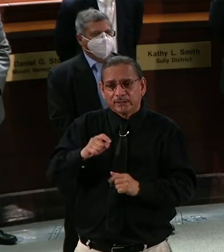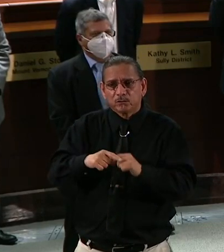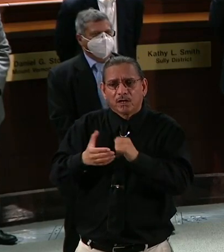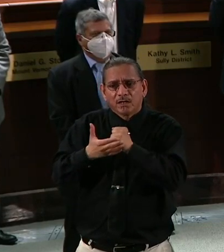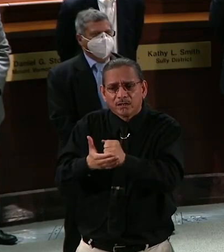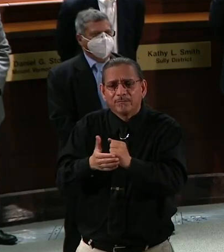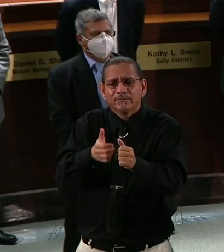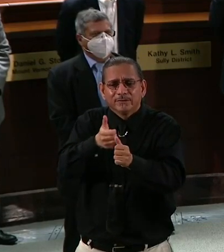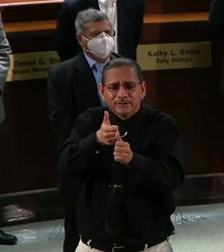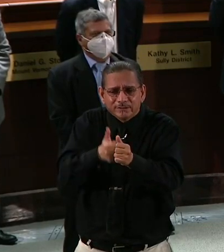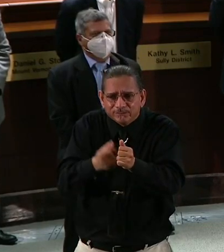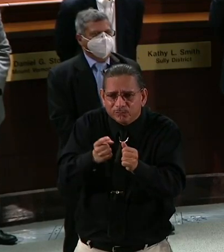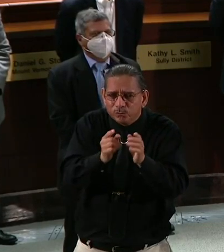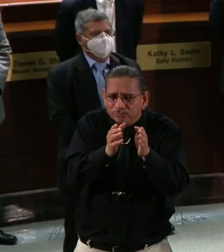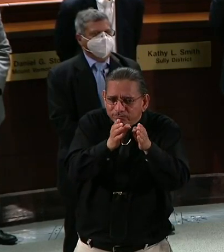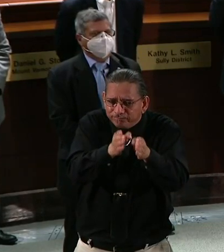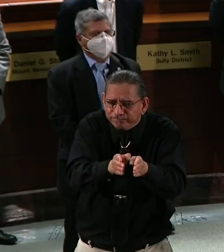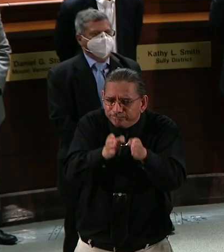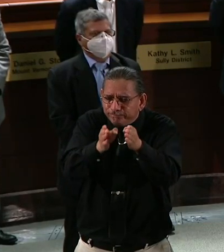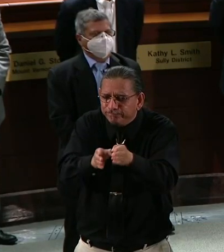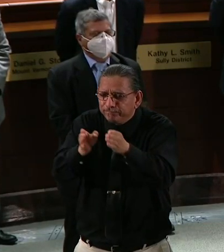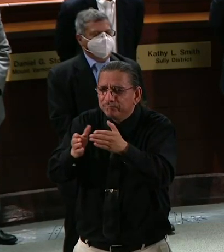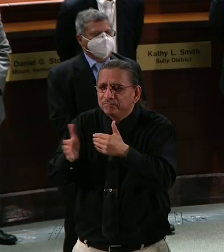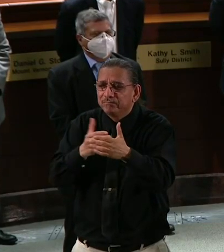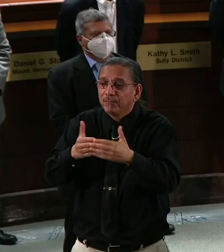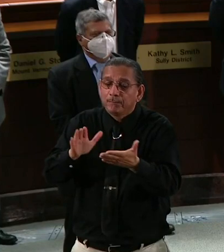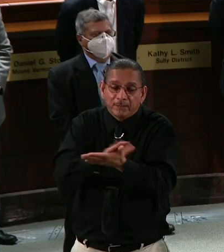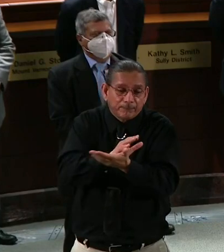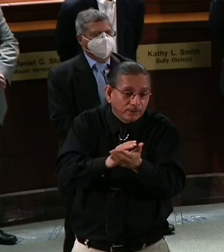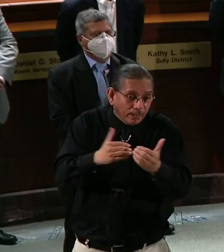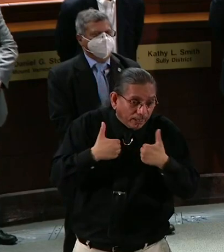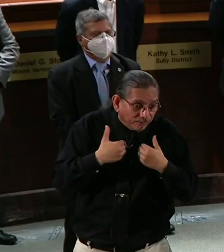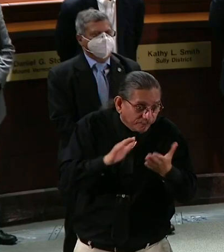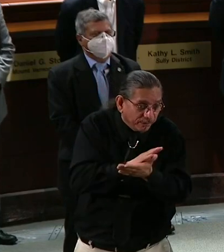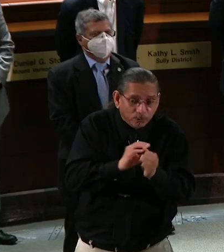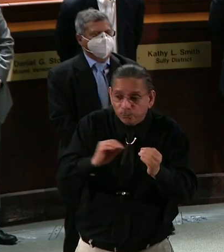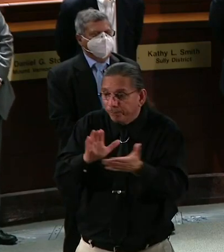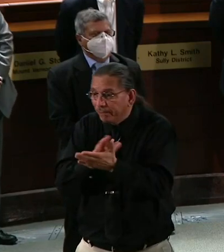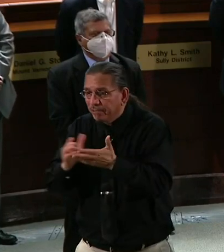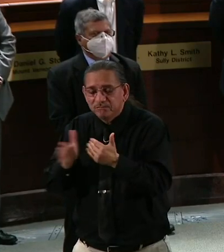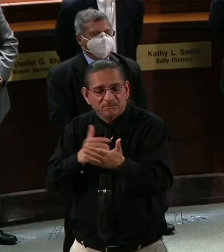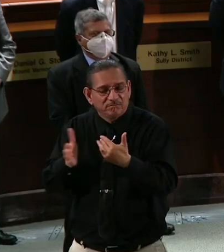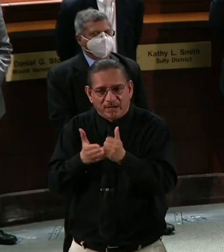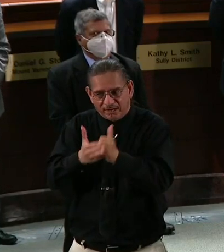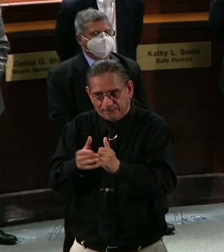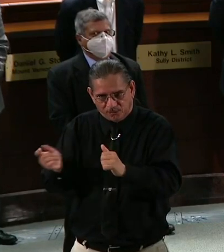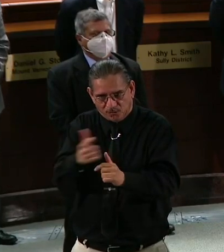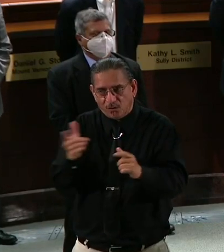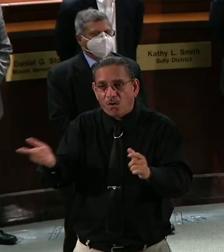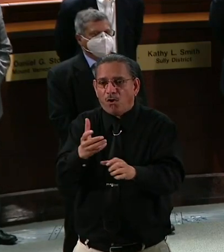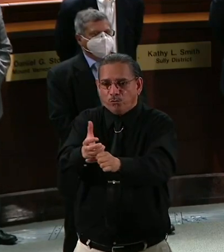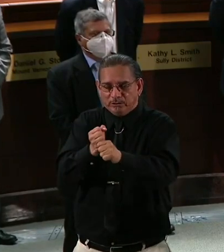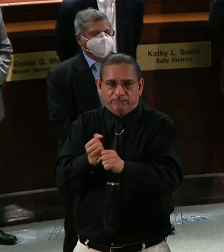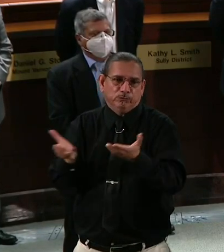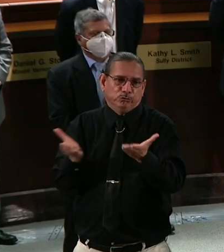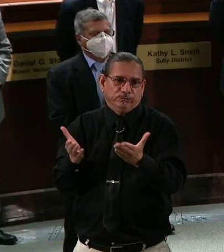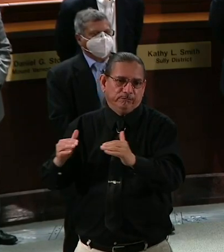BELIEVE. COMBAT BAILEY ALSO BUT